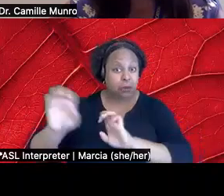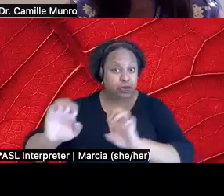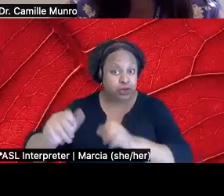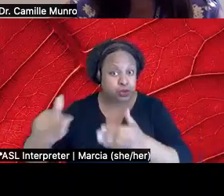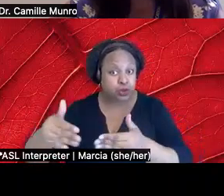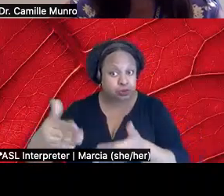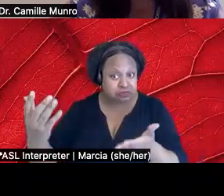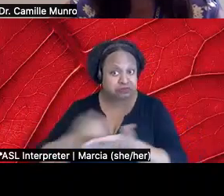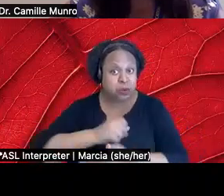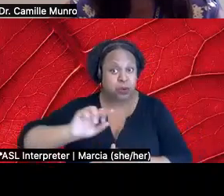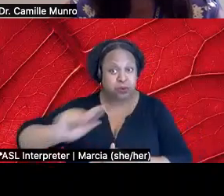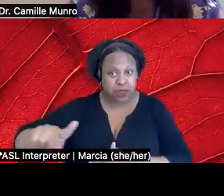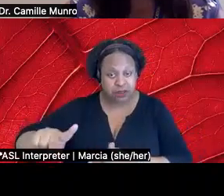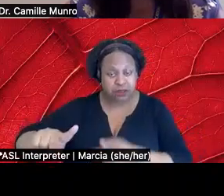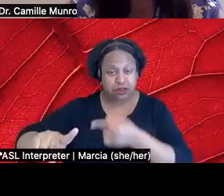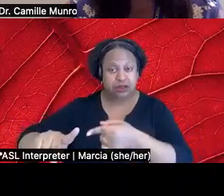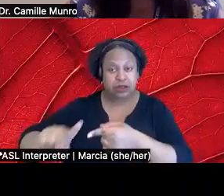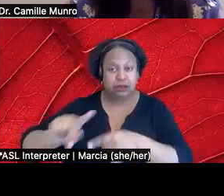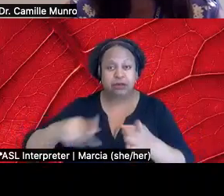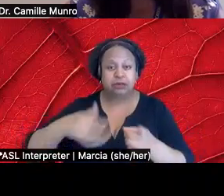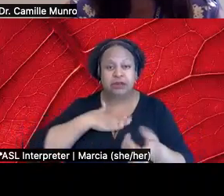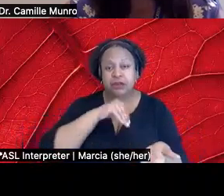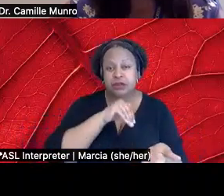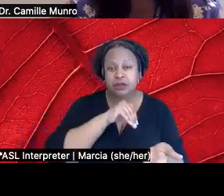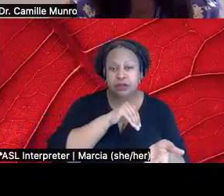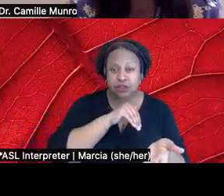However, my physiatrist recommended starting with some daytime work.